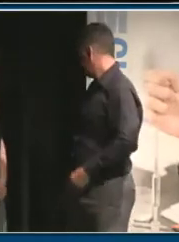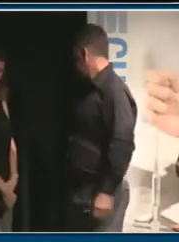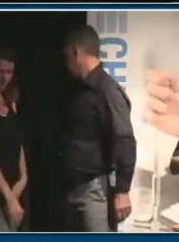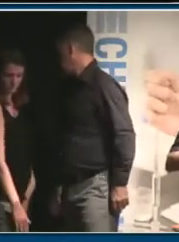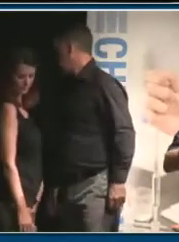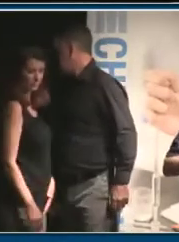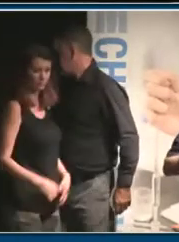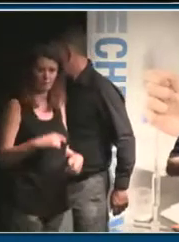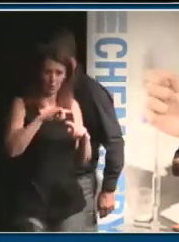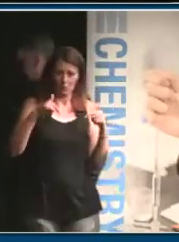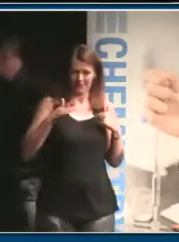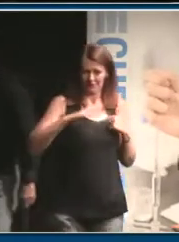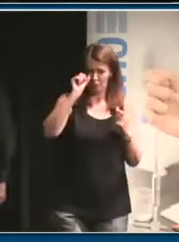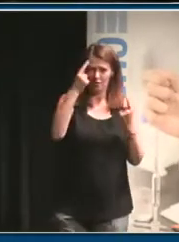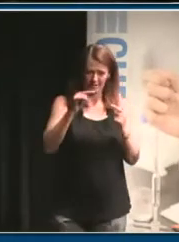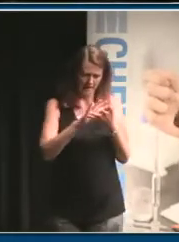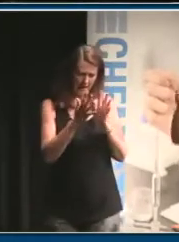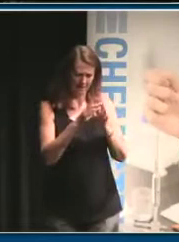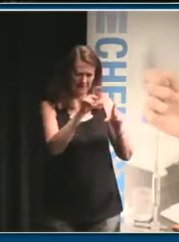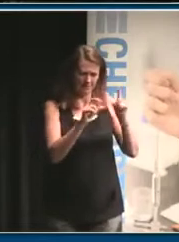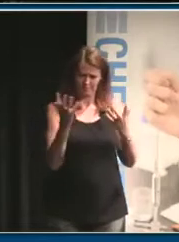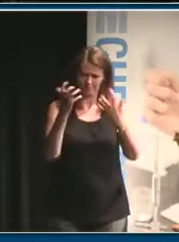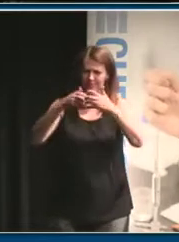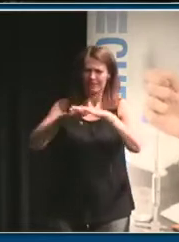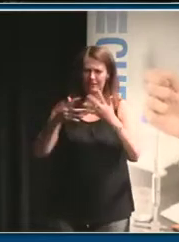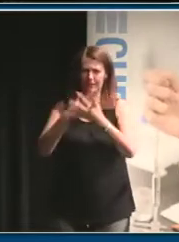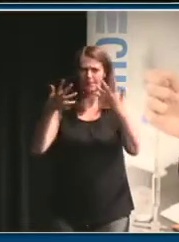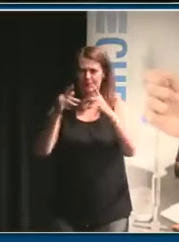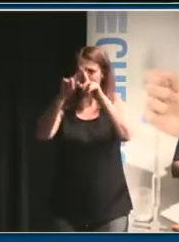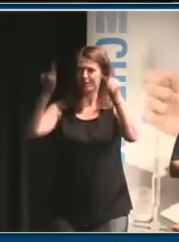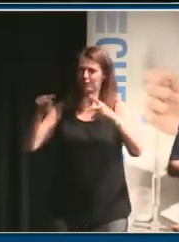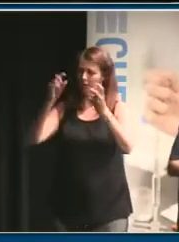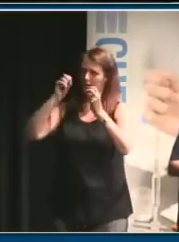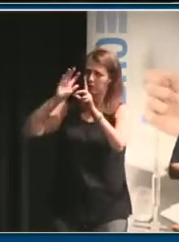So how does green chemistry fit into that big picture of sustainability? Well the way I look